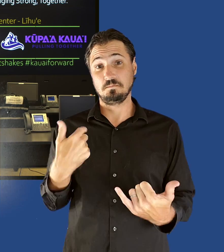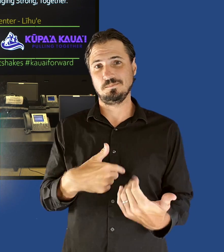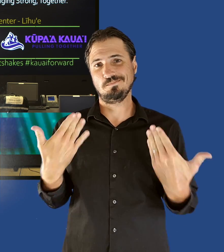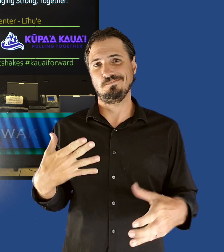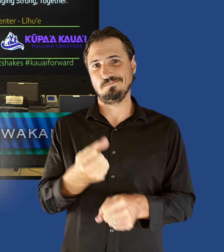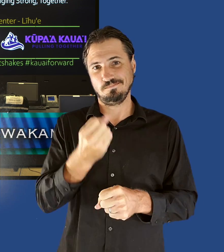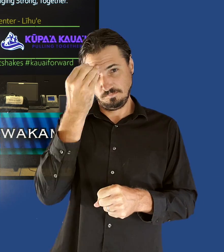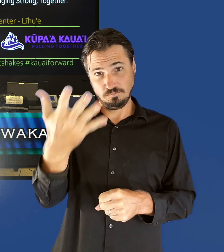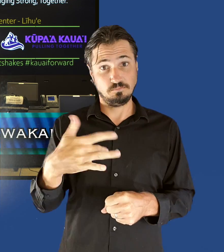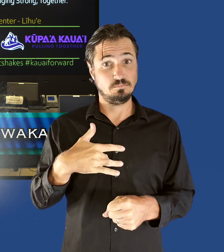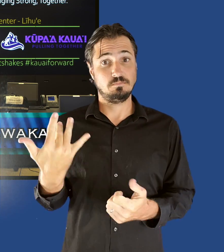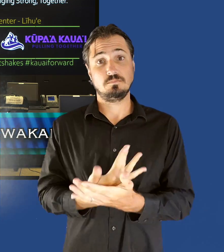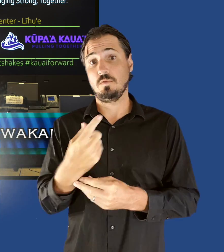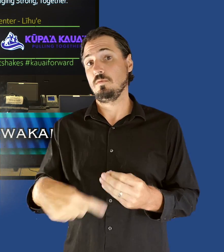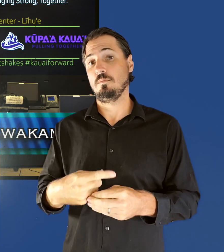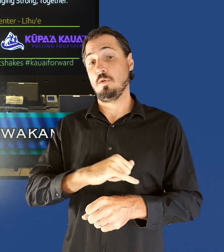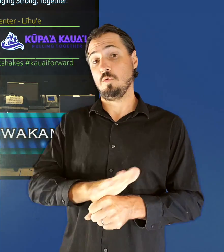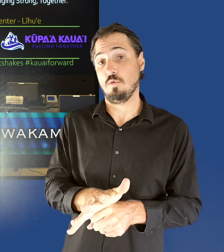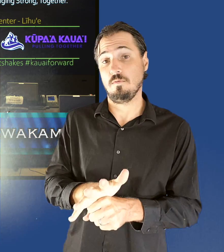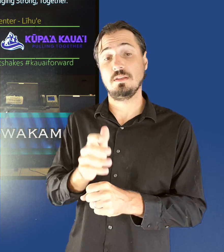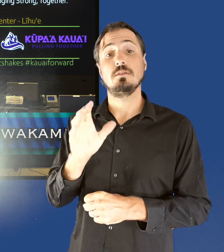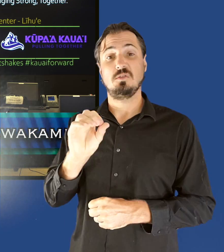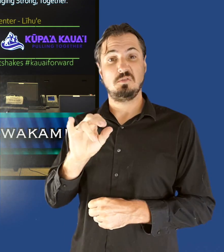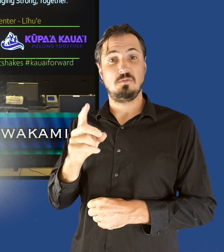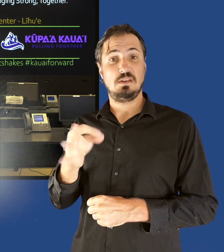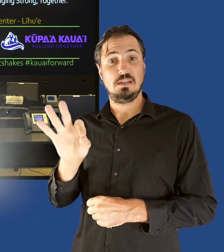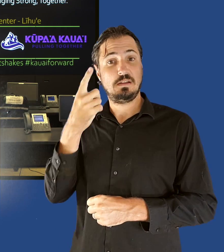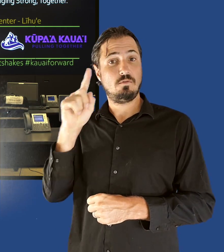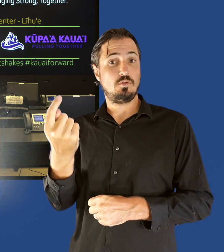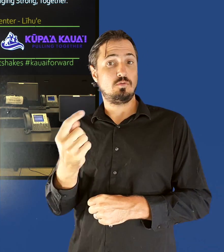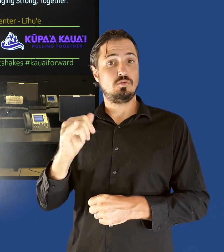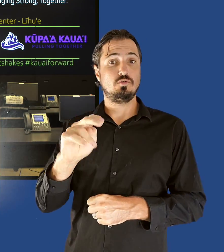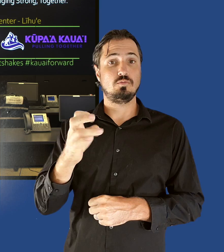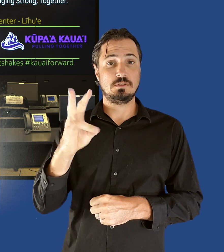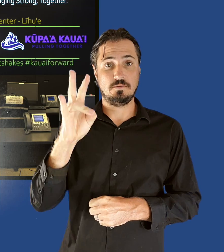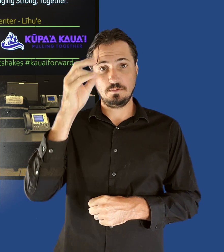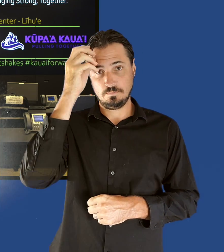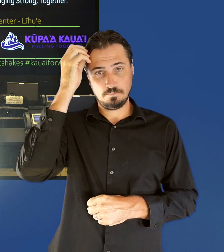Aloha Kaua‘i. Here is our daily COVID-19 briefing from Team Kaua‘i for Tuesday, June 17.